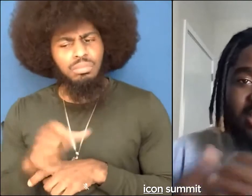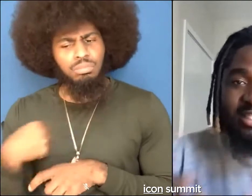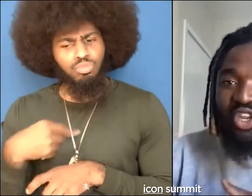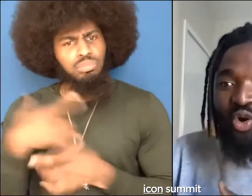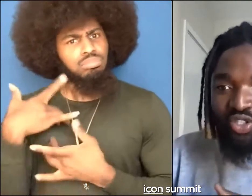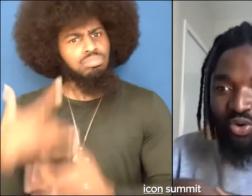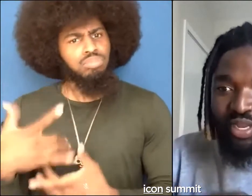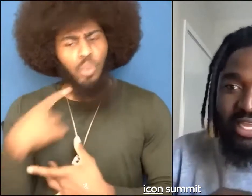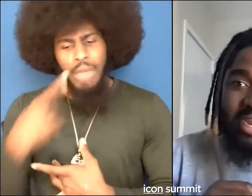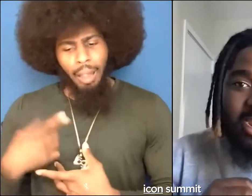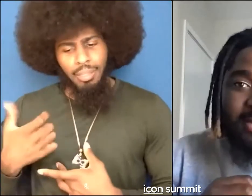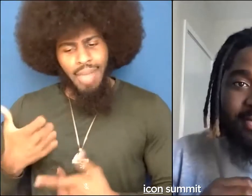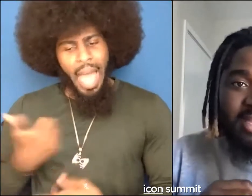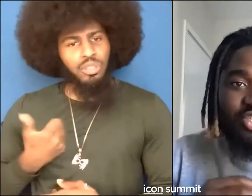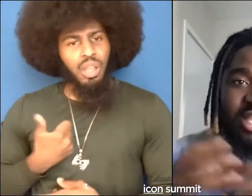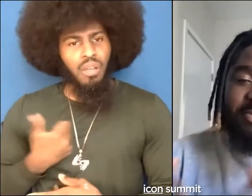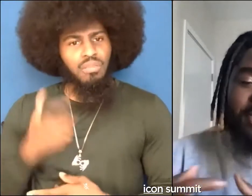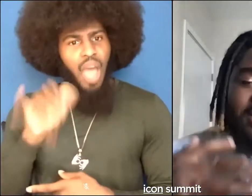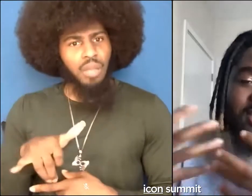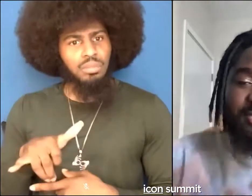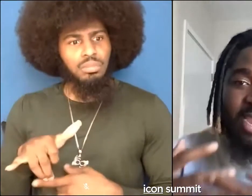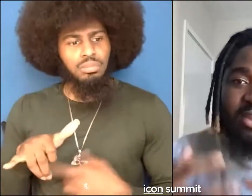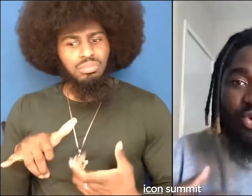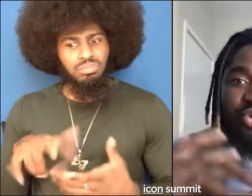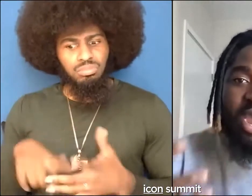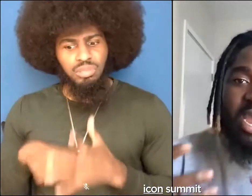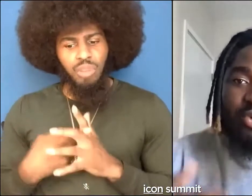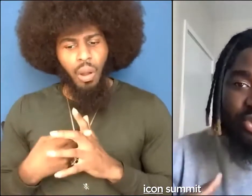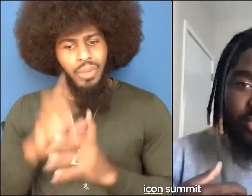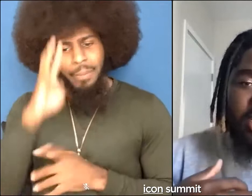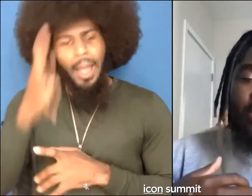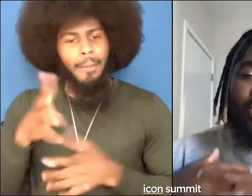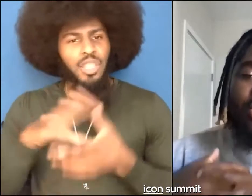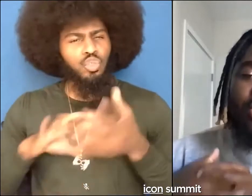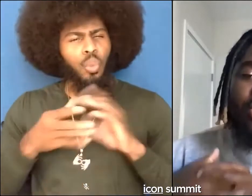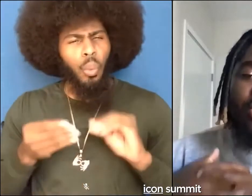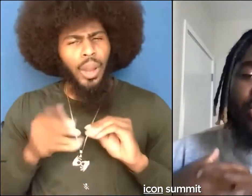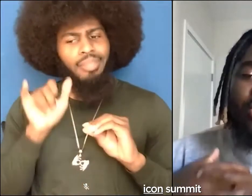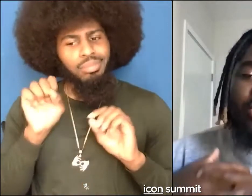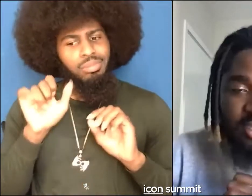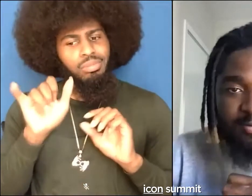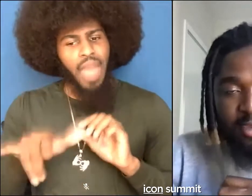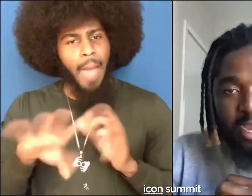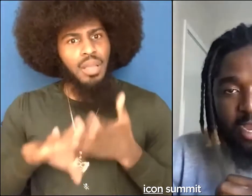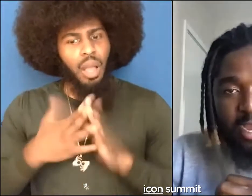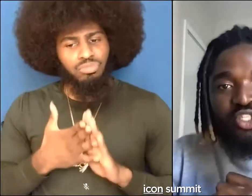You can insert your own story there. And so, that begins to define who you are, and what you think about when you think about yourself.